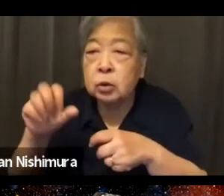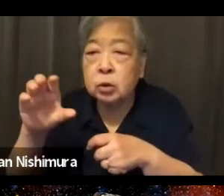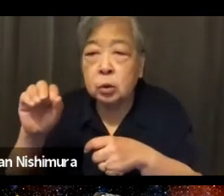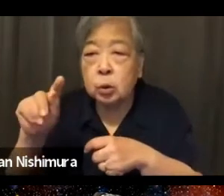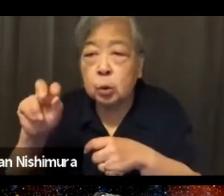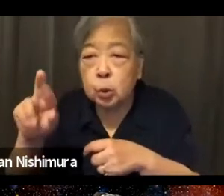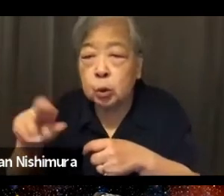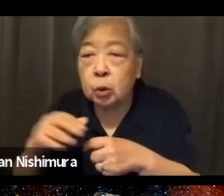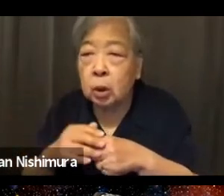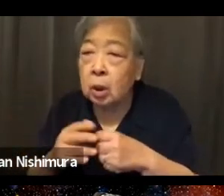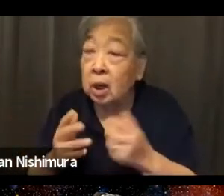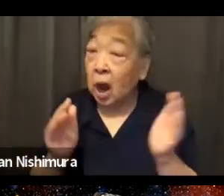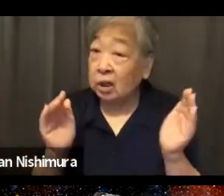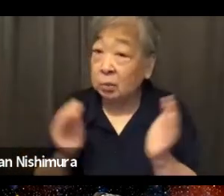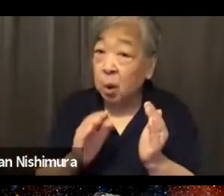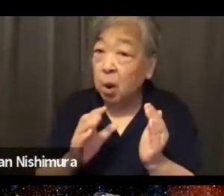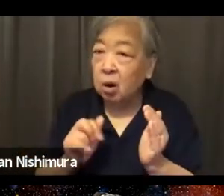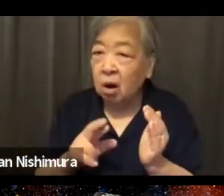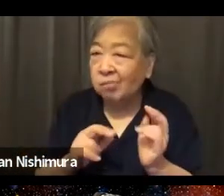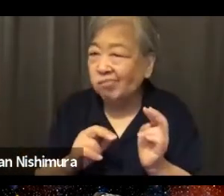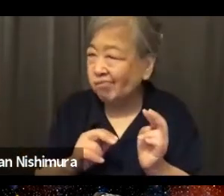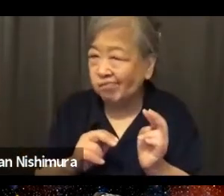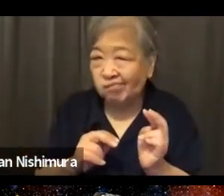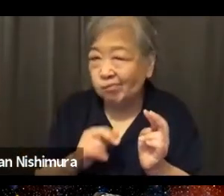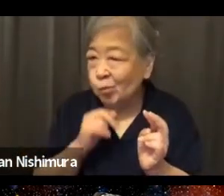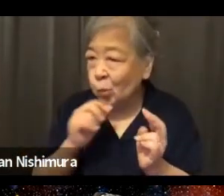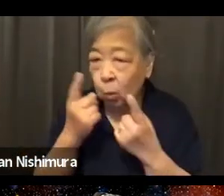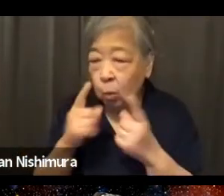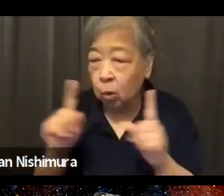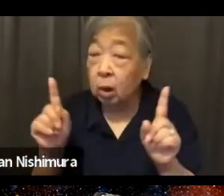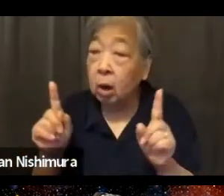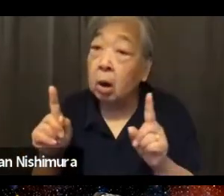is probably not going to work so are we taking that into consideration as we're setting up